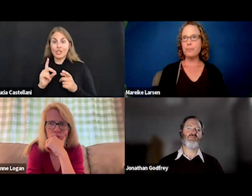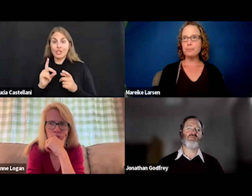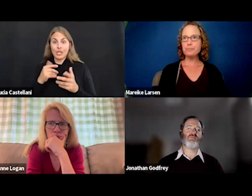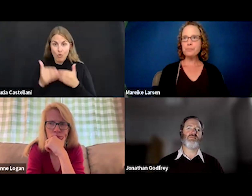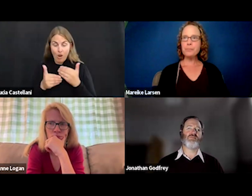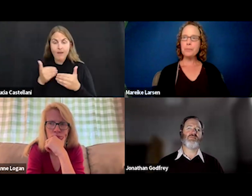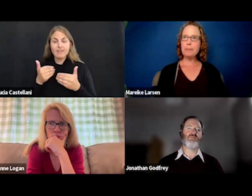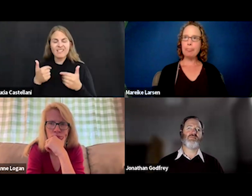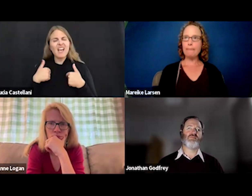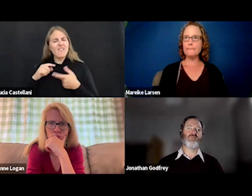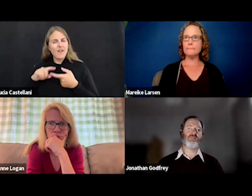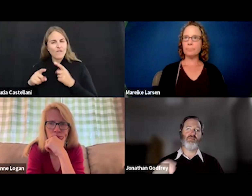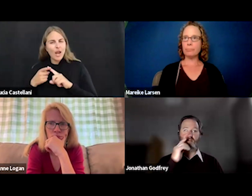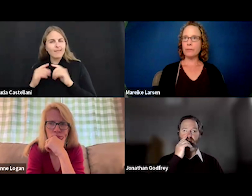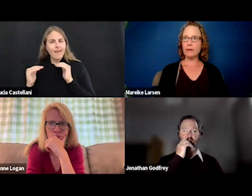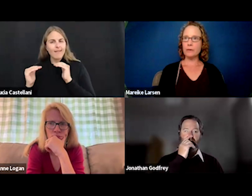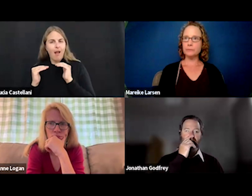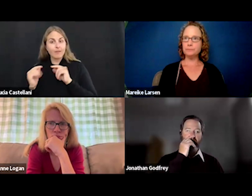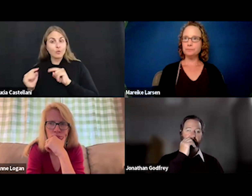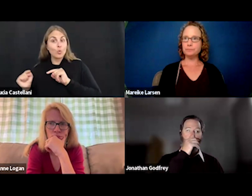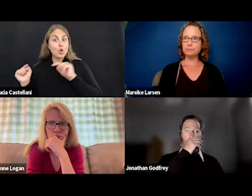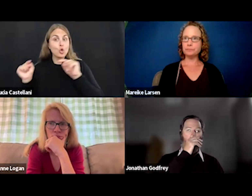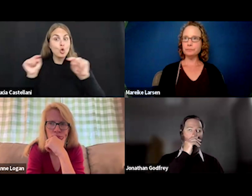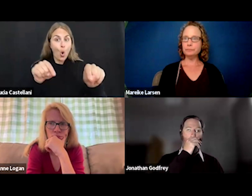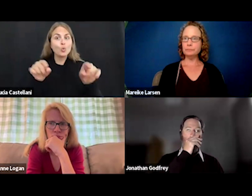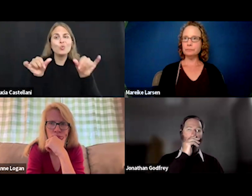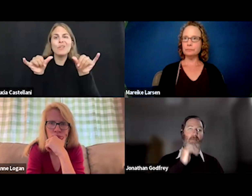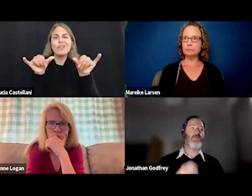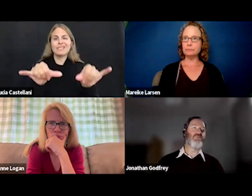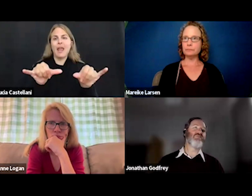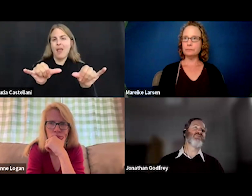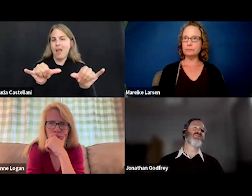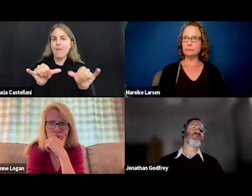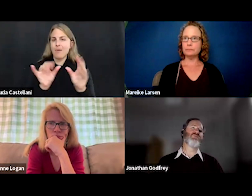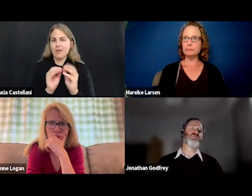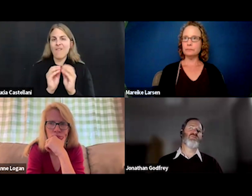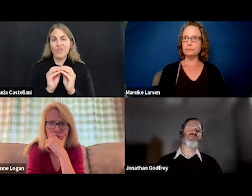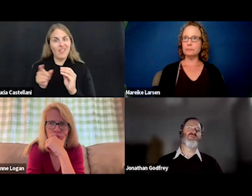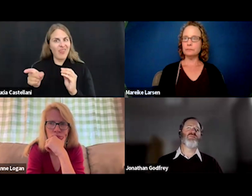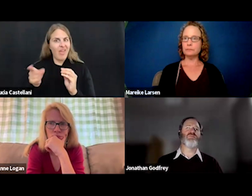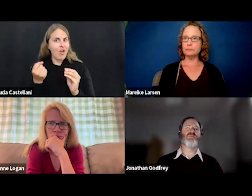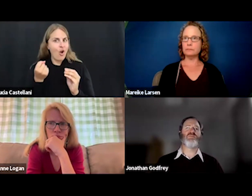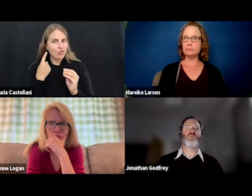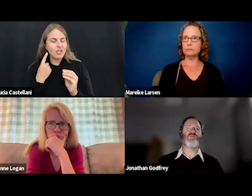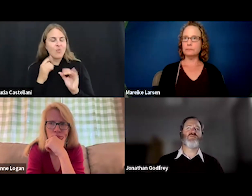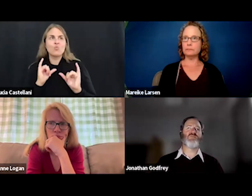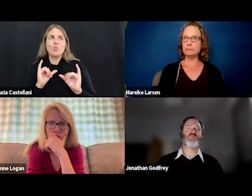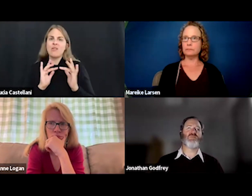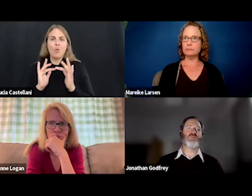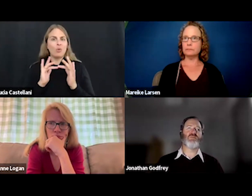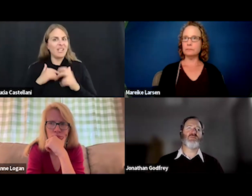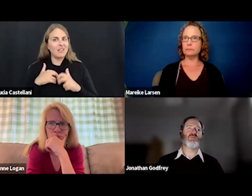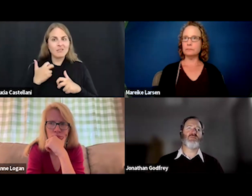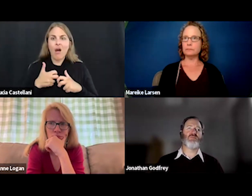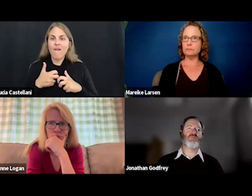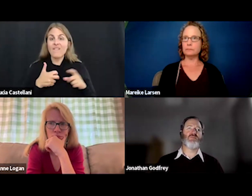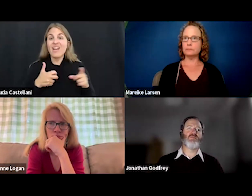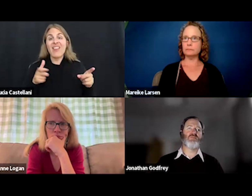would attend the same conference, who would understand that networking is hard and who would help find people that--